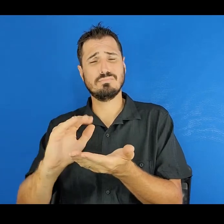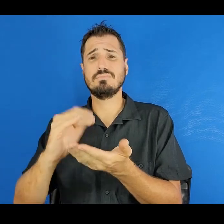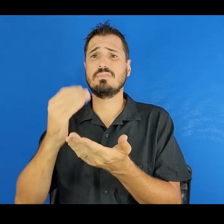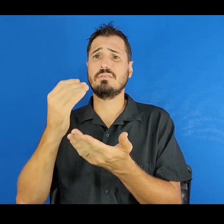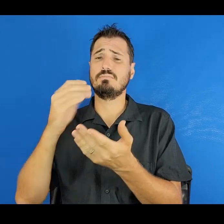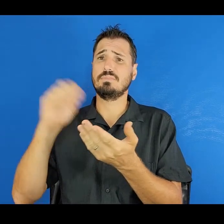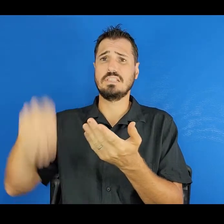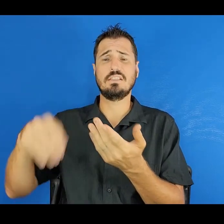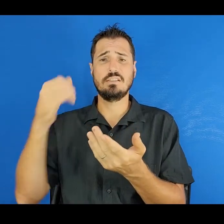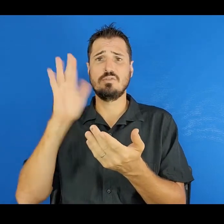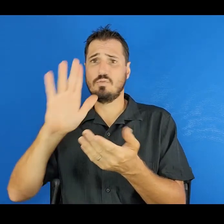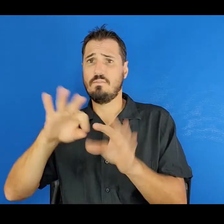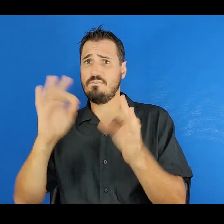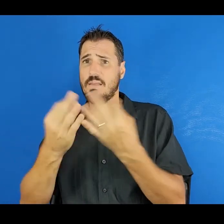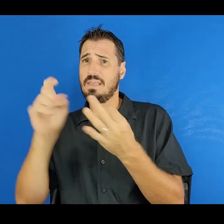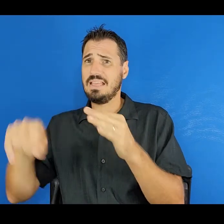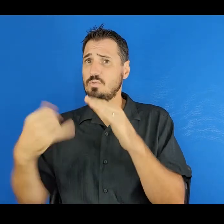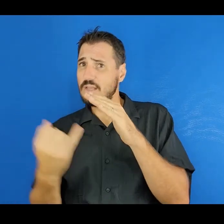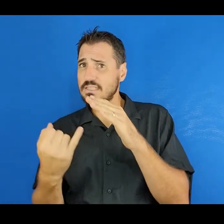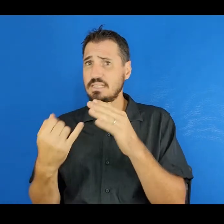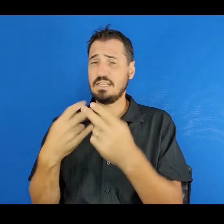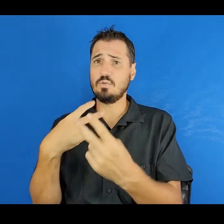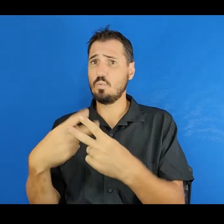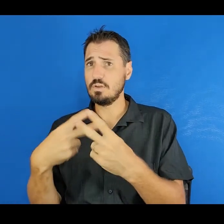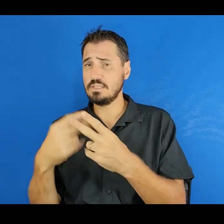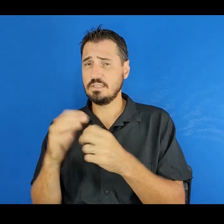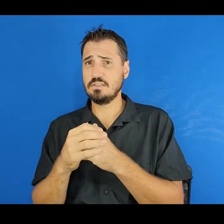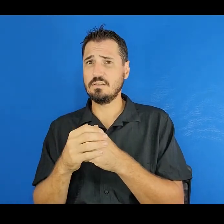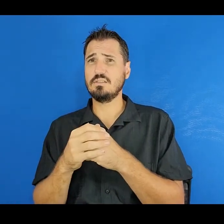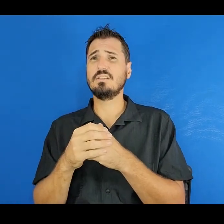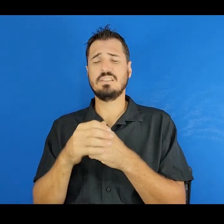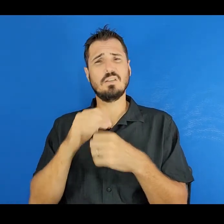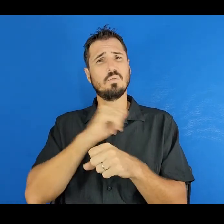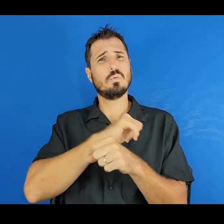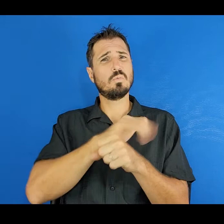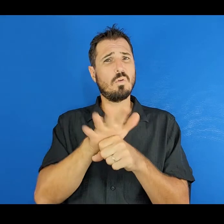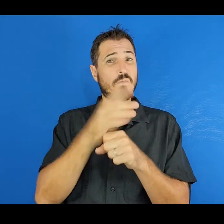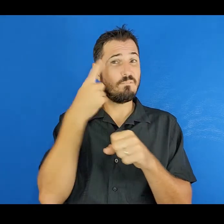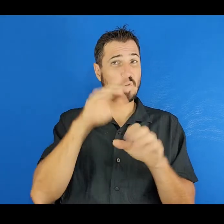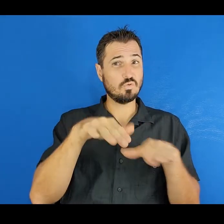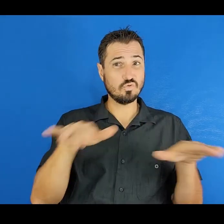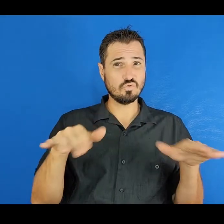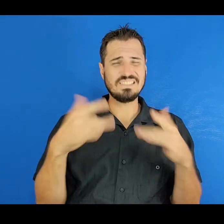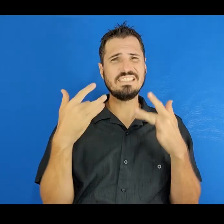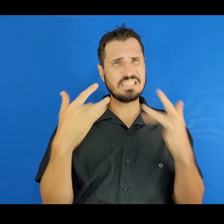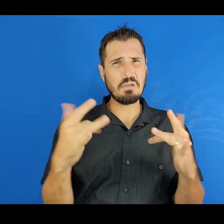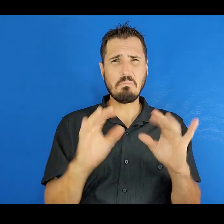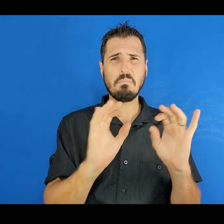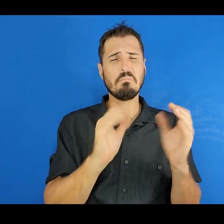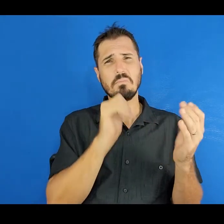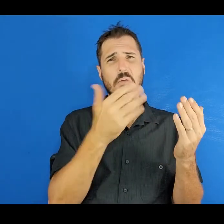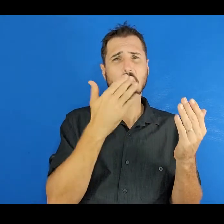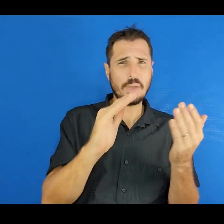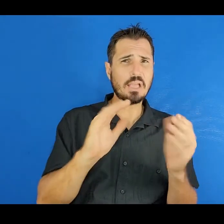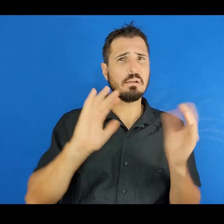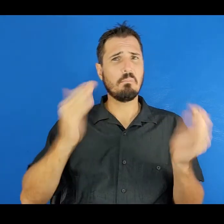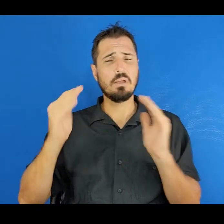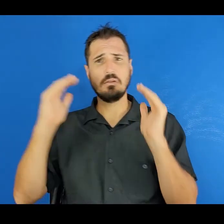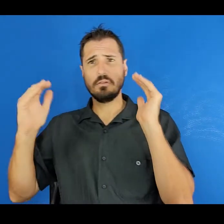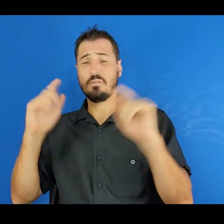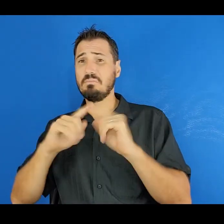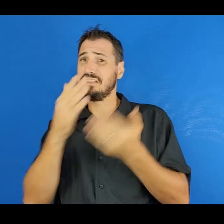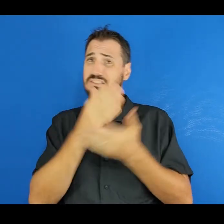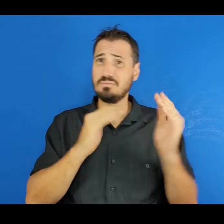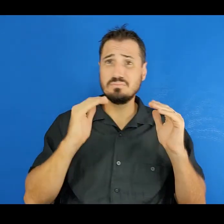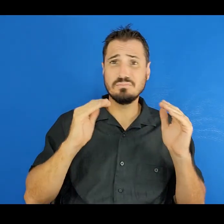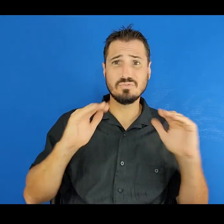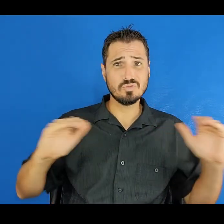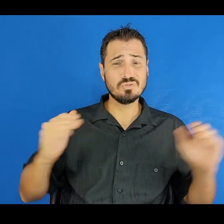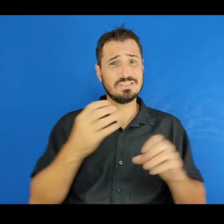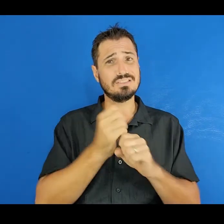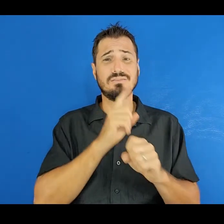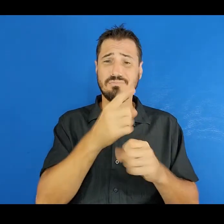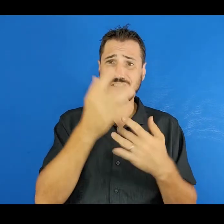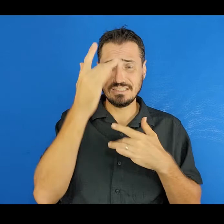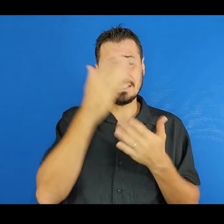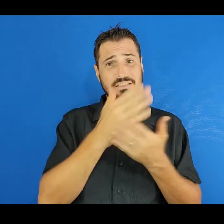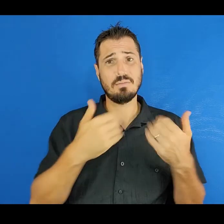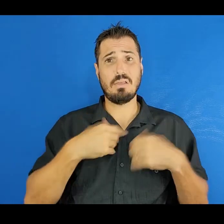Although COVID-19 in children is usually milder than in adults, some children become very sick, requiring hospitalization, and some experience long-term health effects